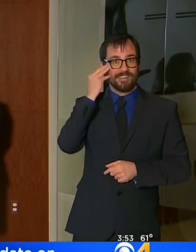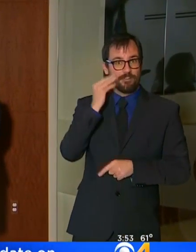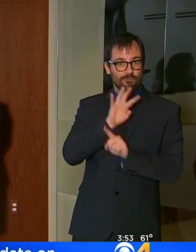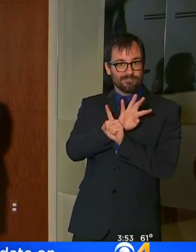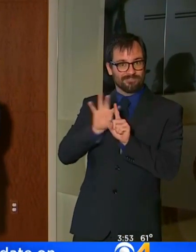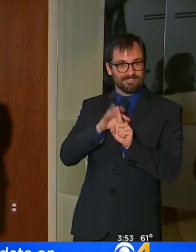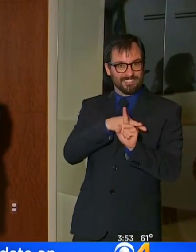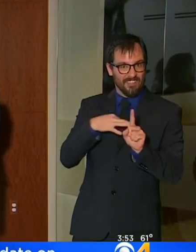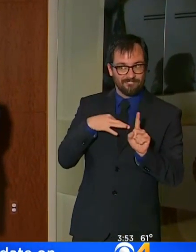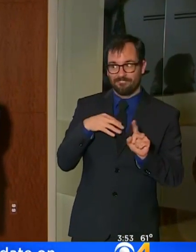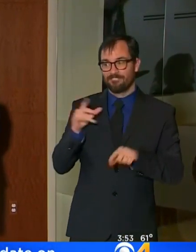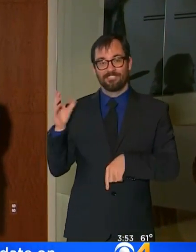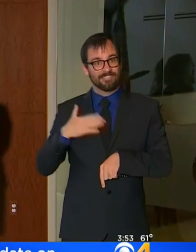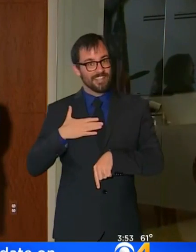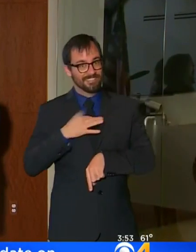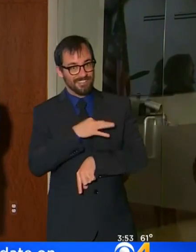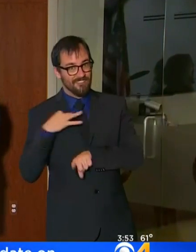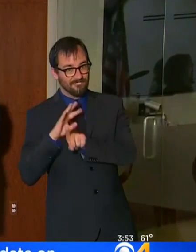TIME TALKING TO EACH OTHER.